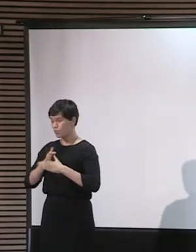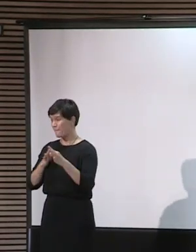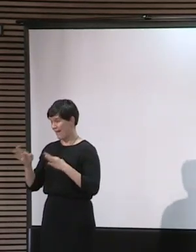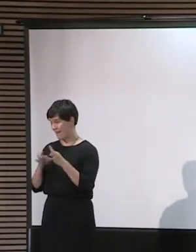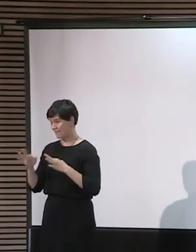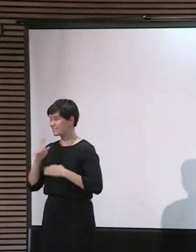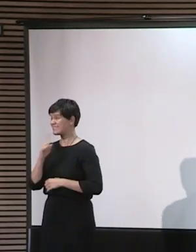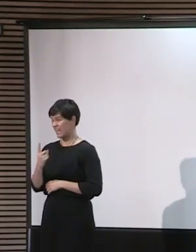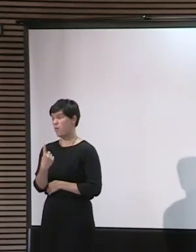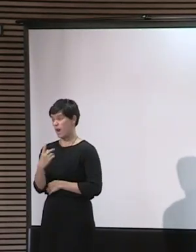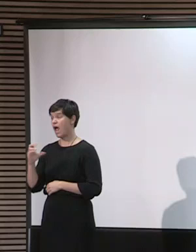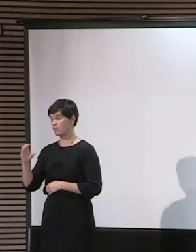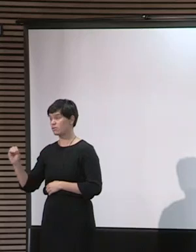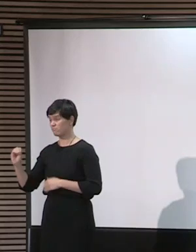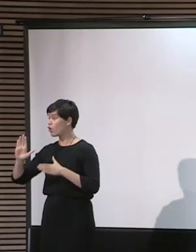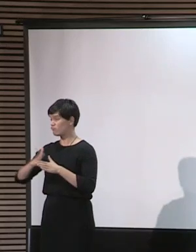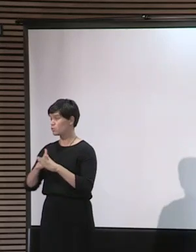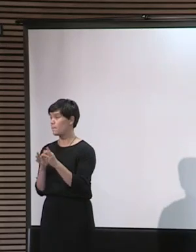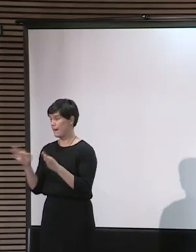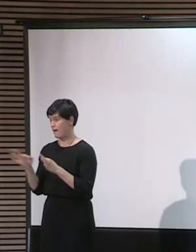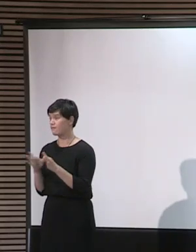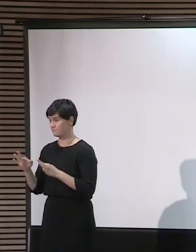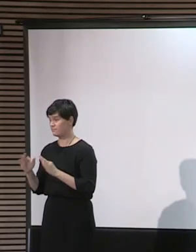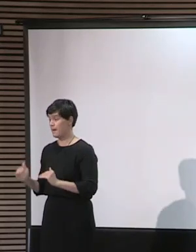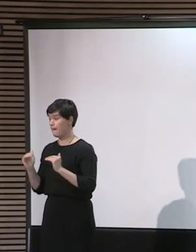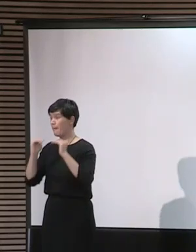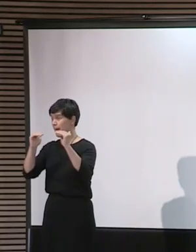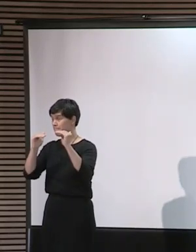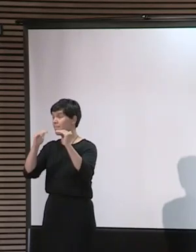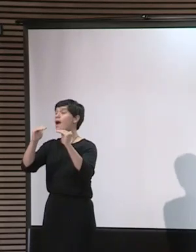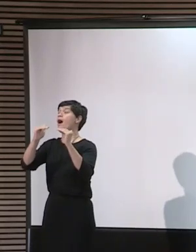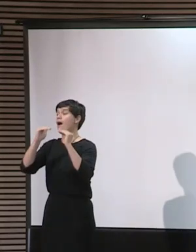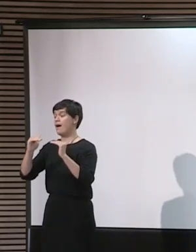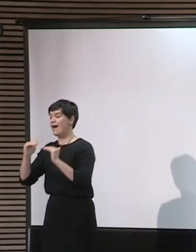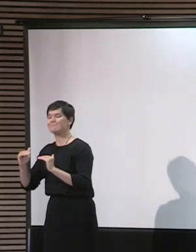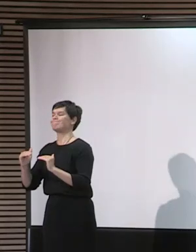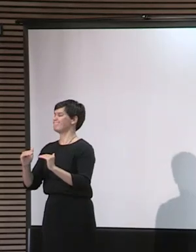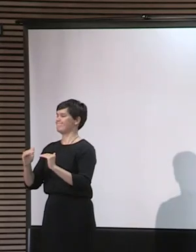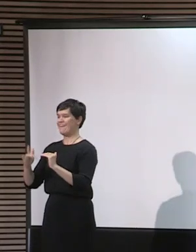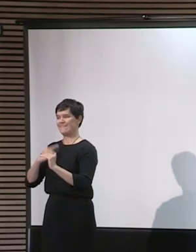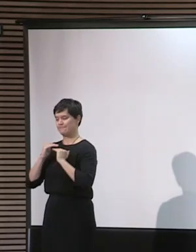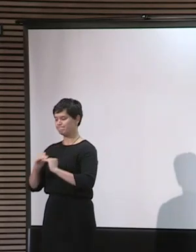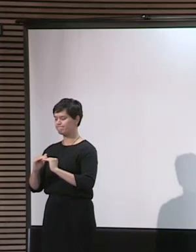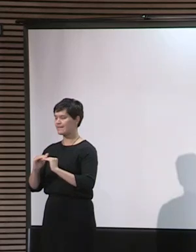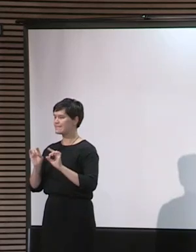koutou. The full group size in Alert Level 2 was always 100. We started off with 10. And we